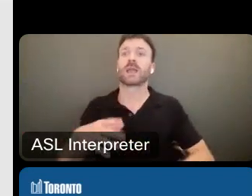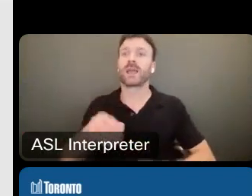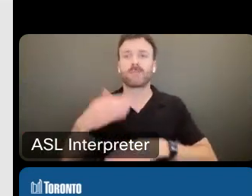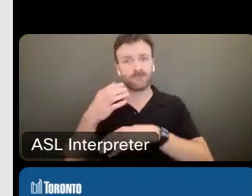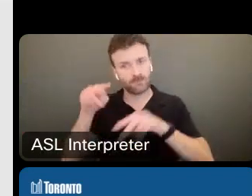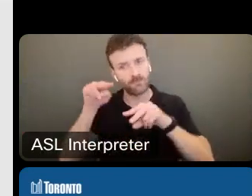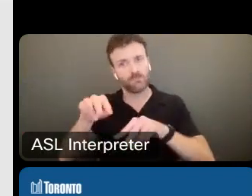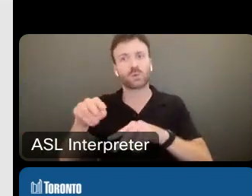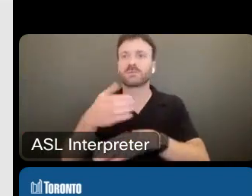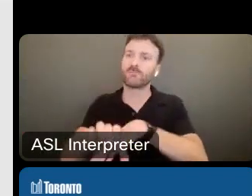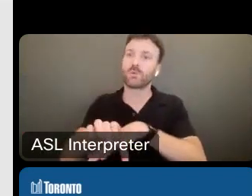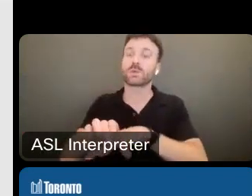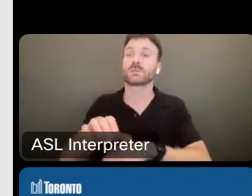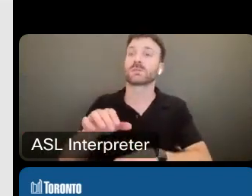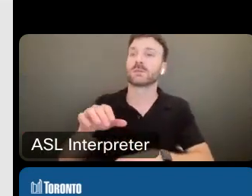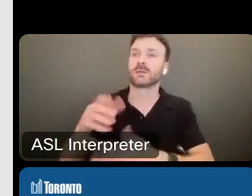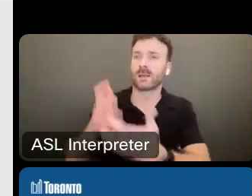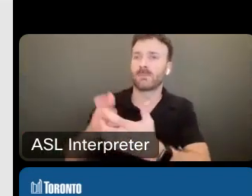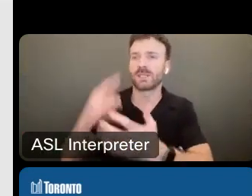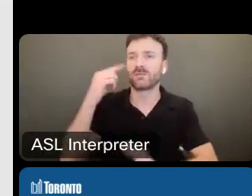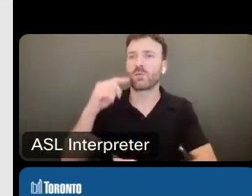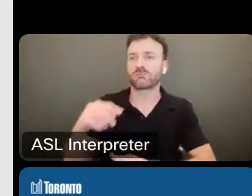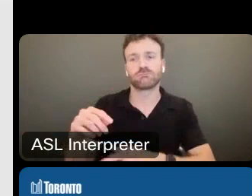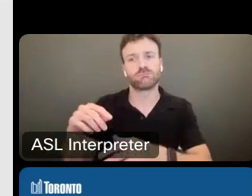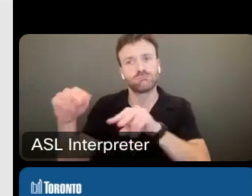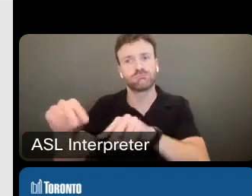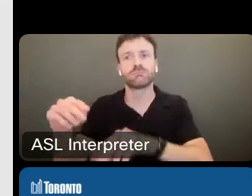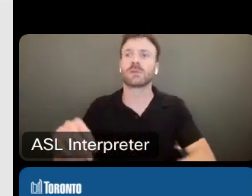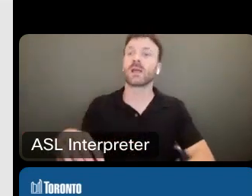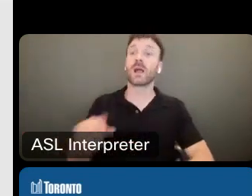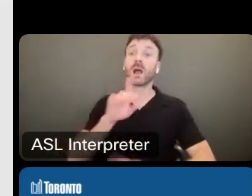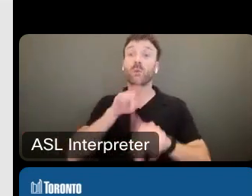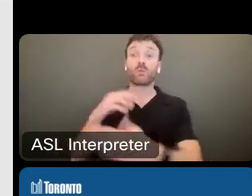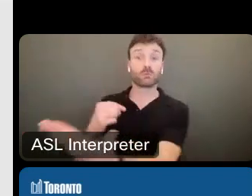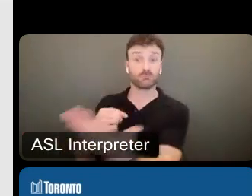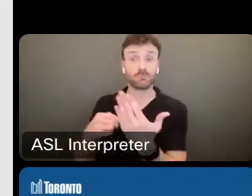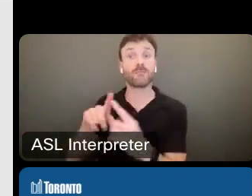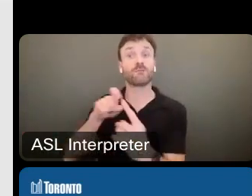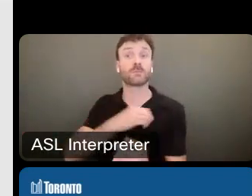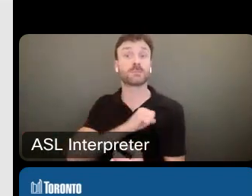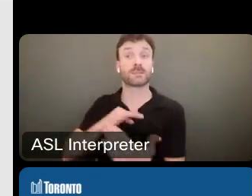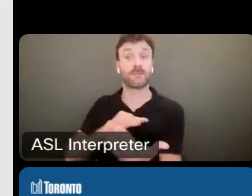And a report was brought forward by staff to the accessibility Advisory Committee in